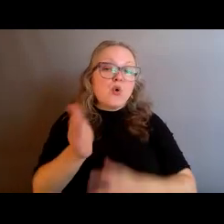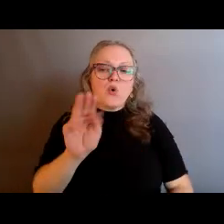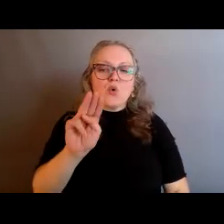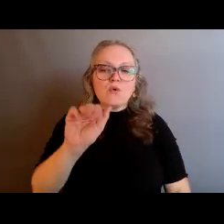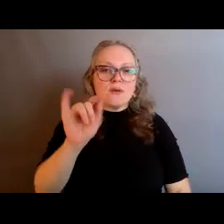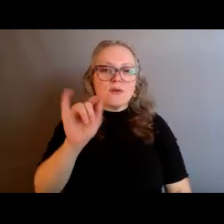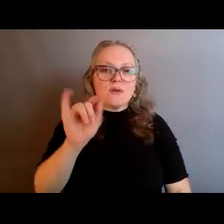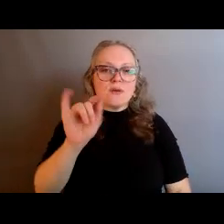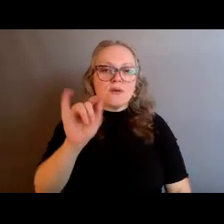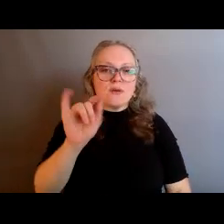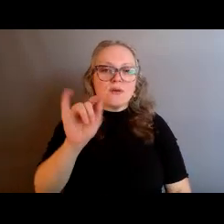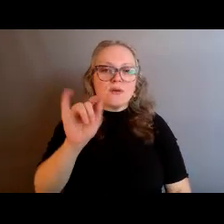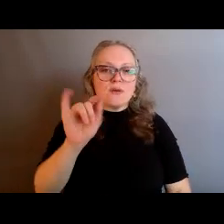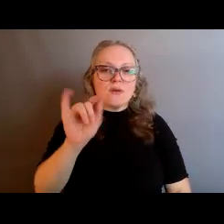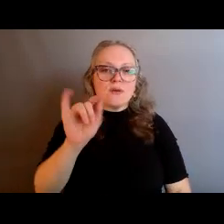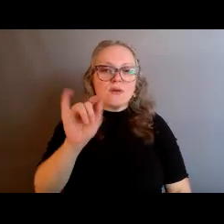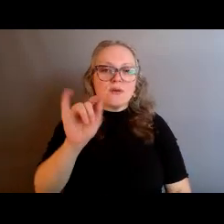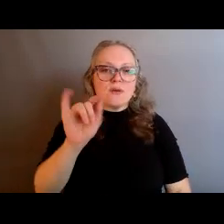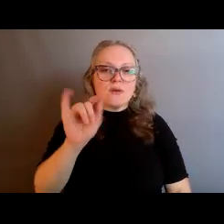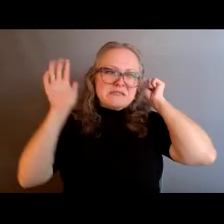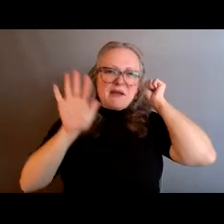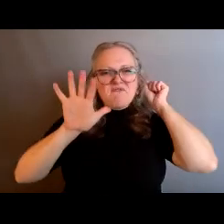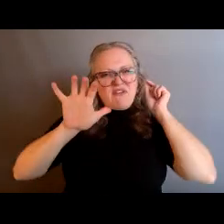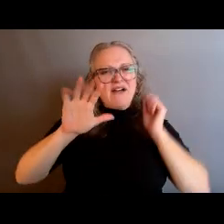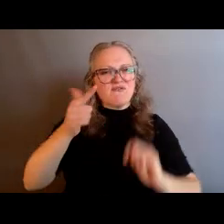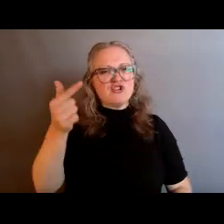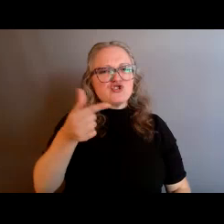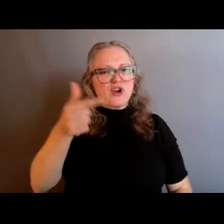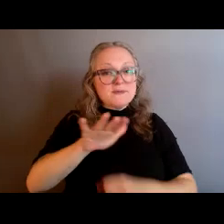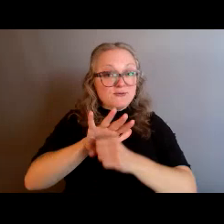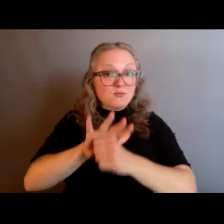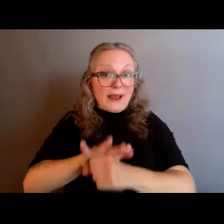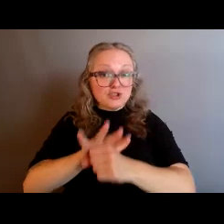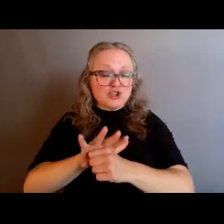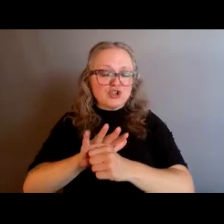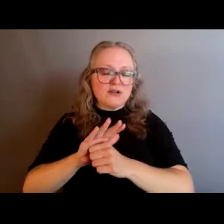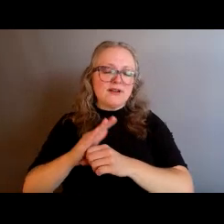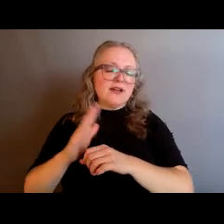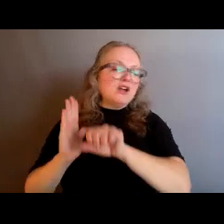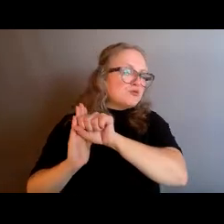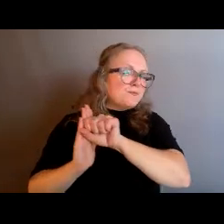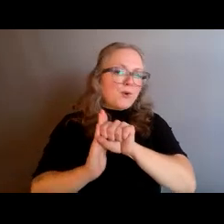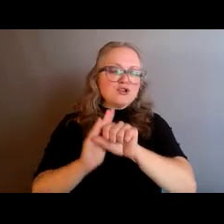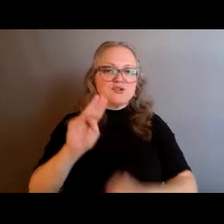with with about 500 grams of pressure on it and it just presses against the mastoid.